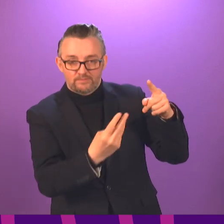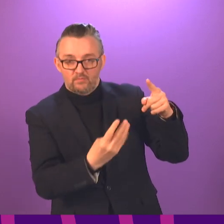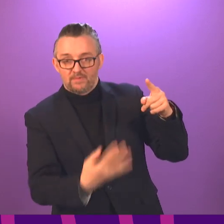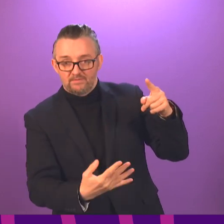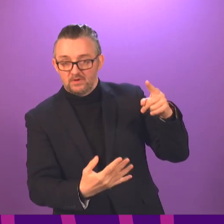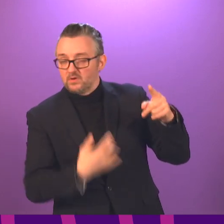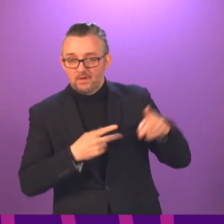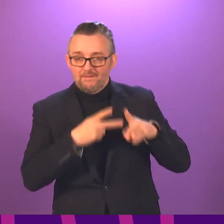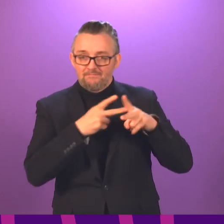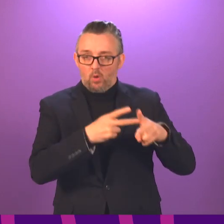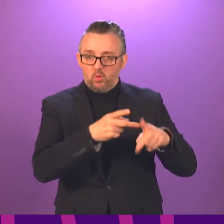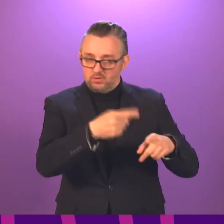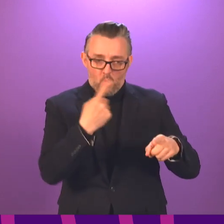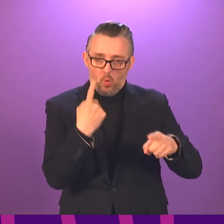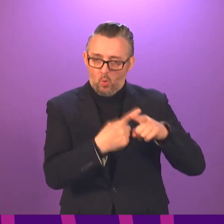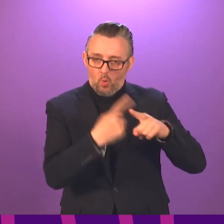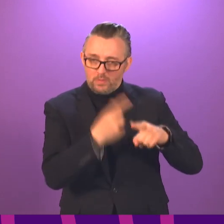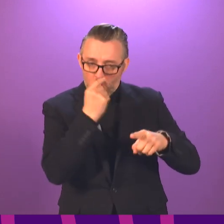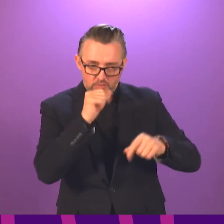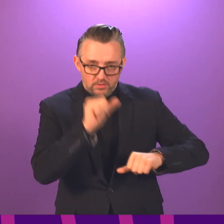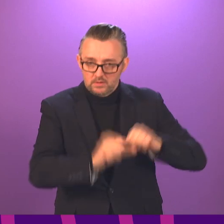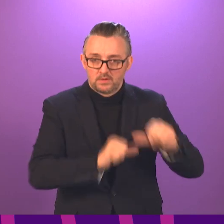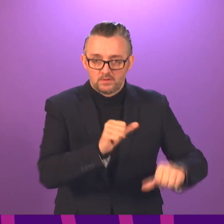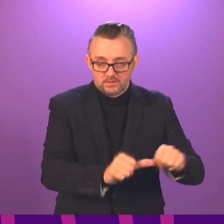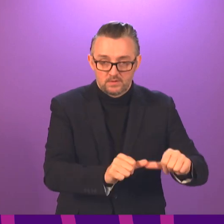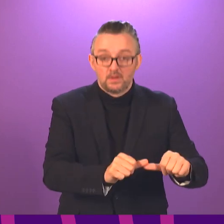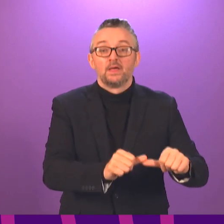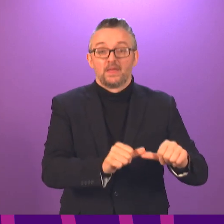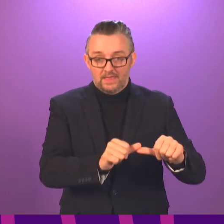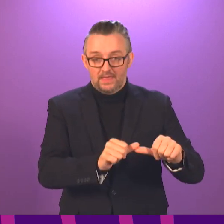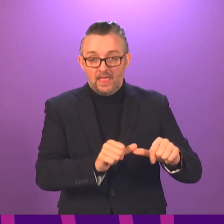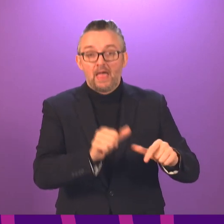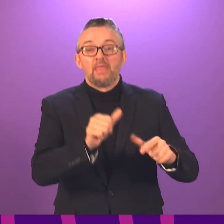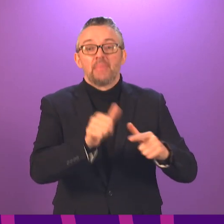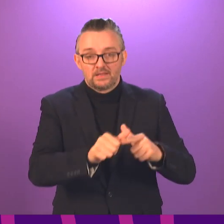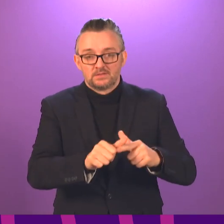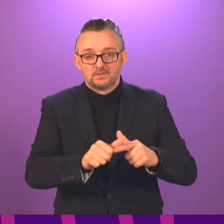to do as quickly as possible. Then we will move into the rest of the population, which